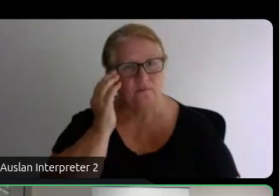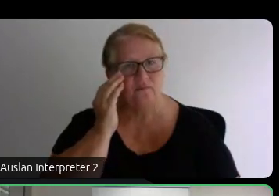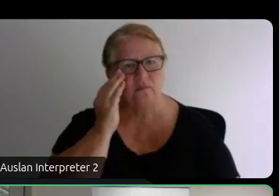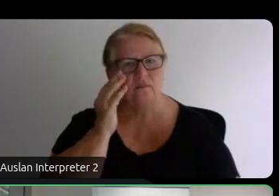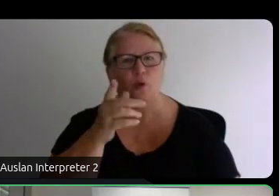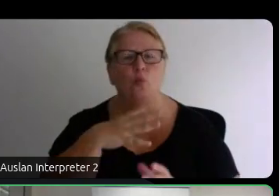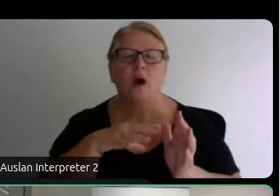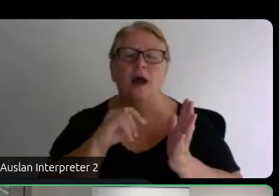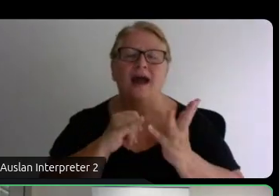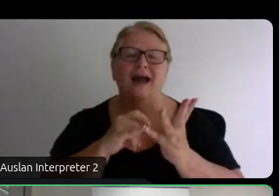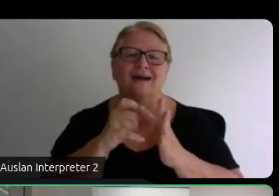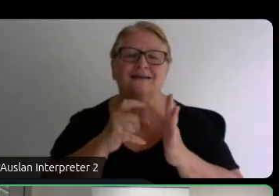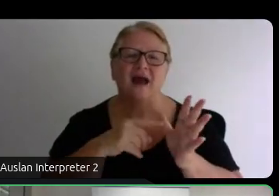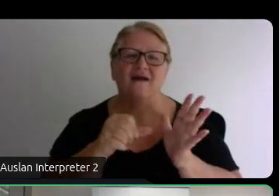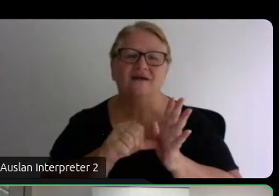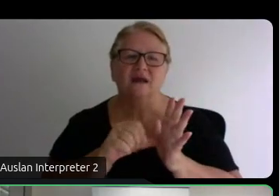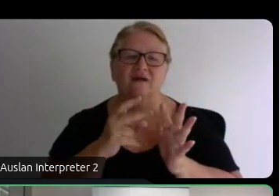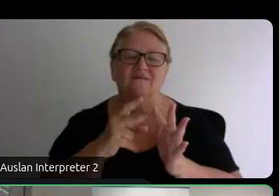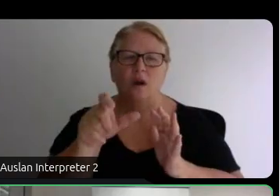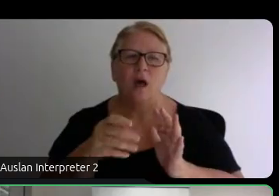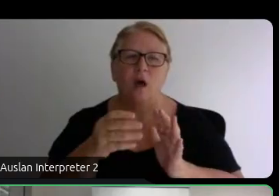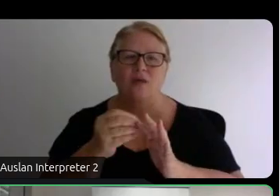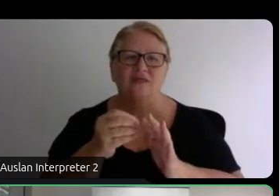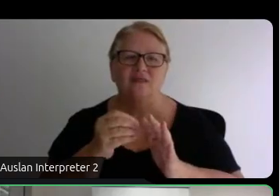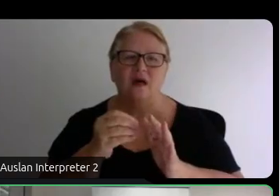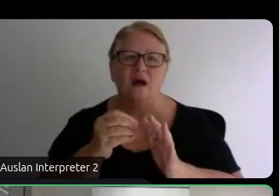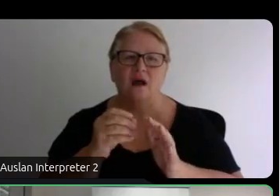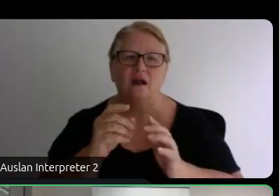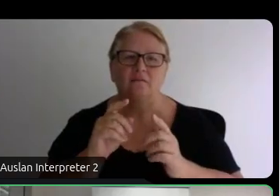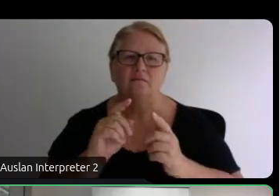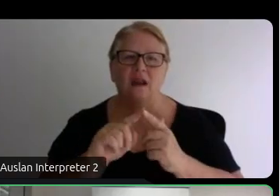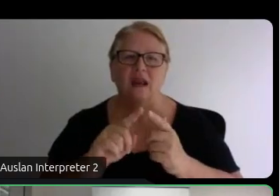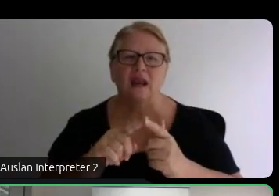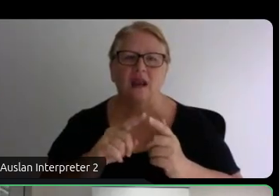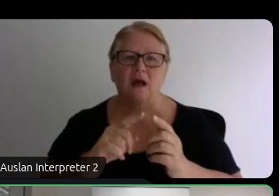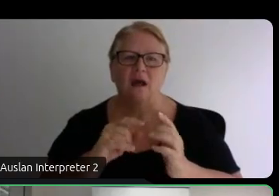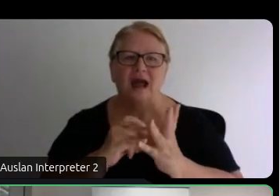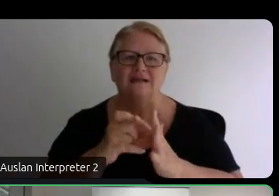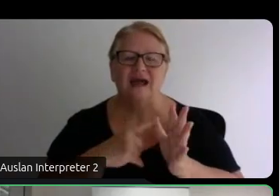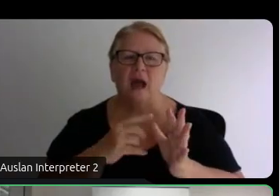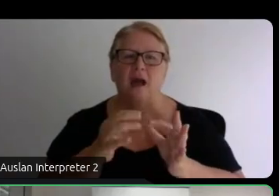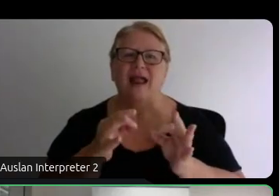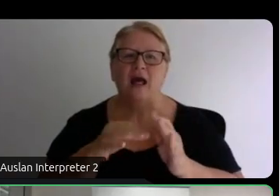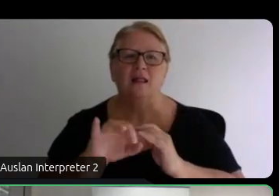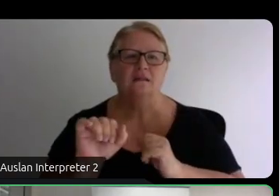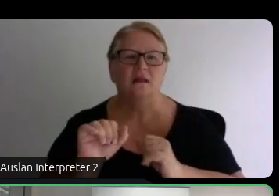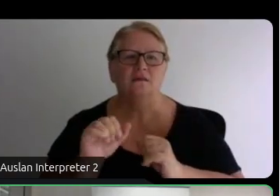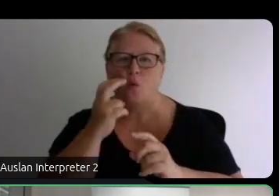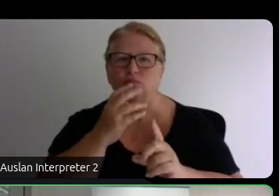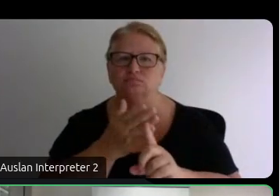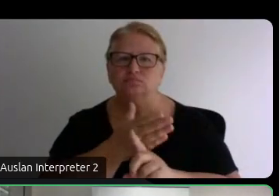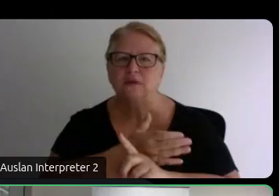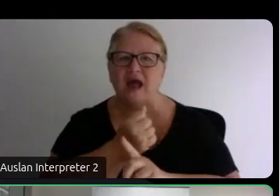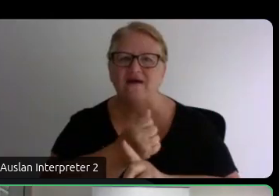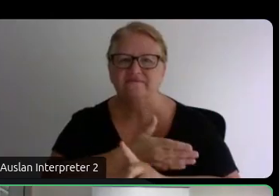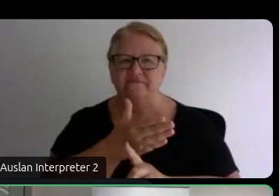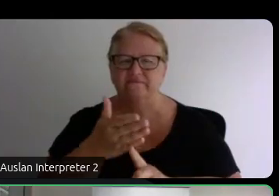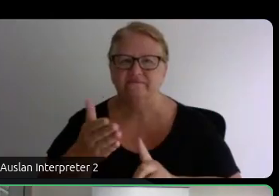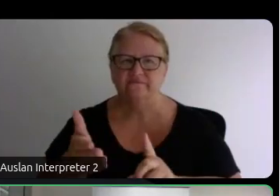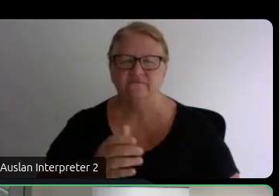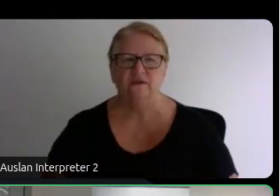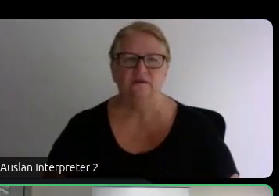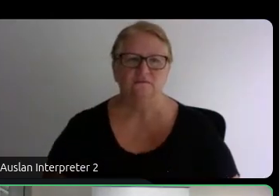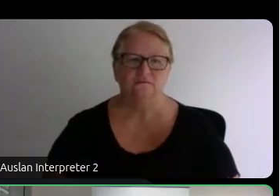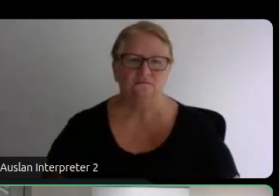funding for clients with legacy SDA option in their plans. Sorry, mid water. What I would say